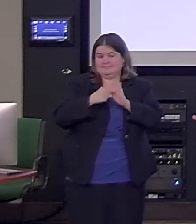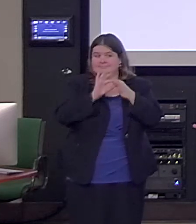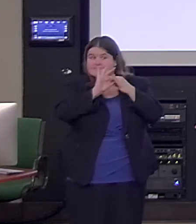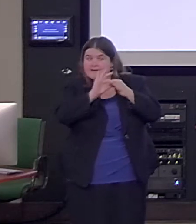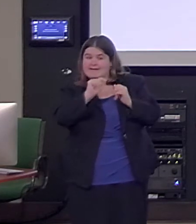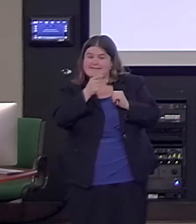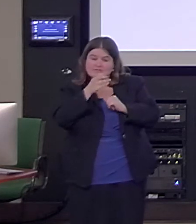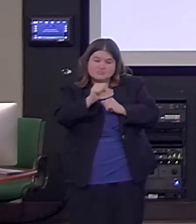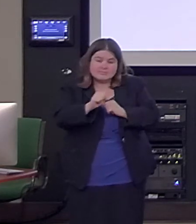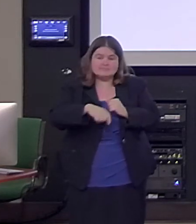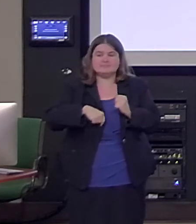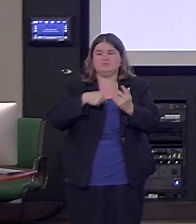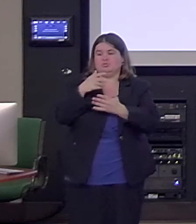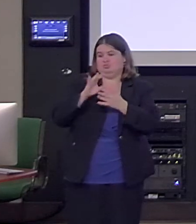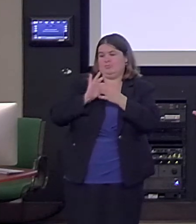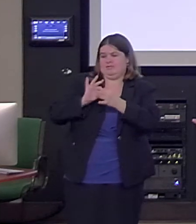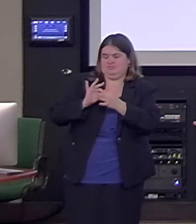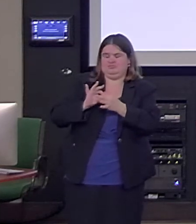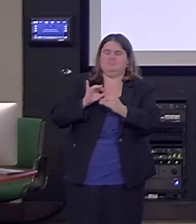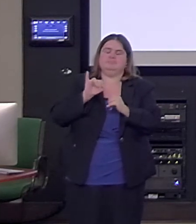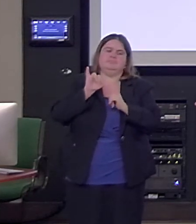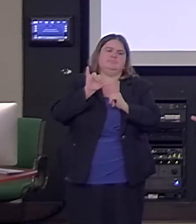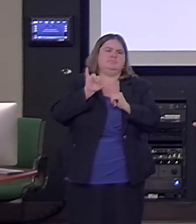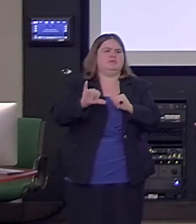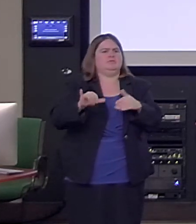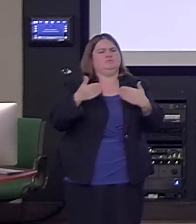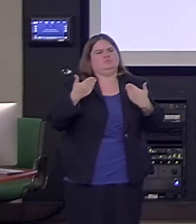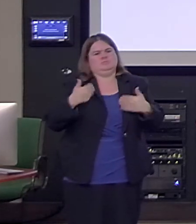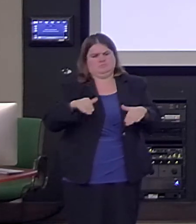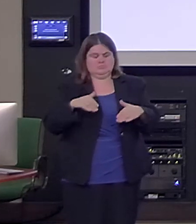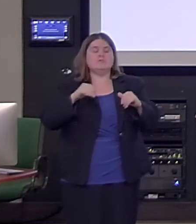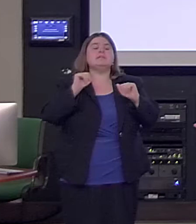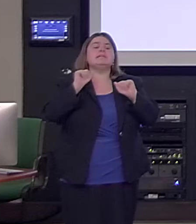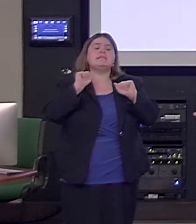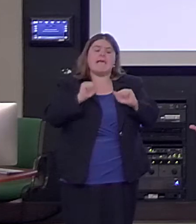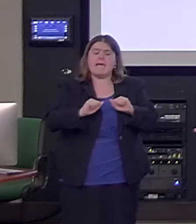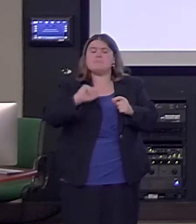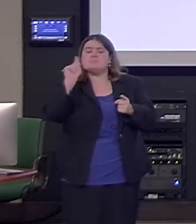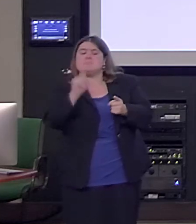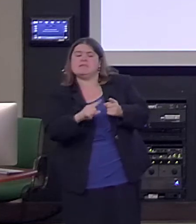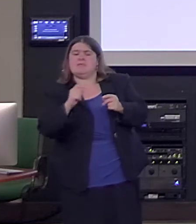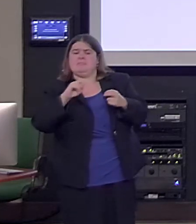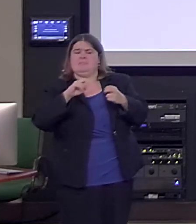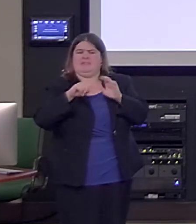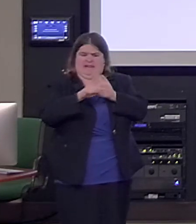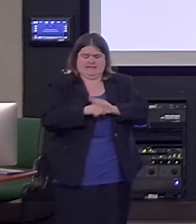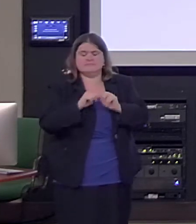and social relationships are significantly remediated if children are taken out early